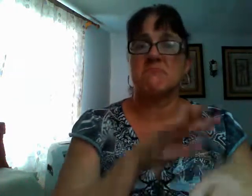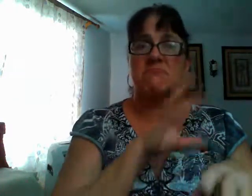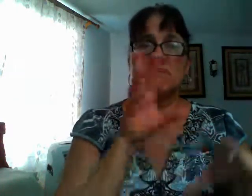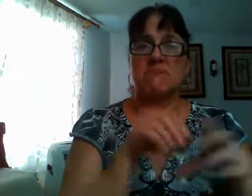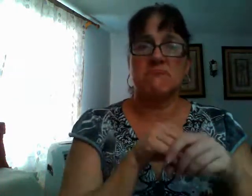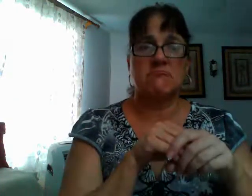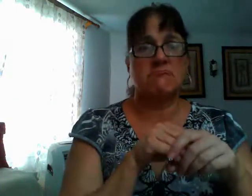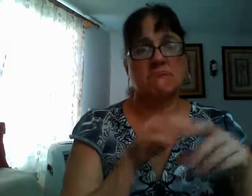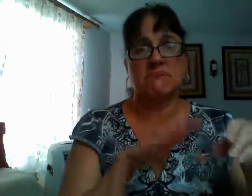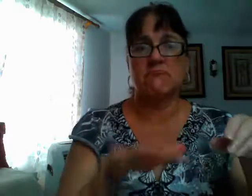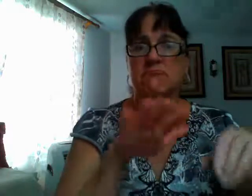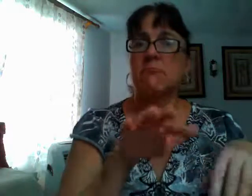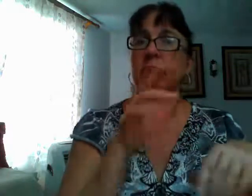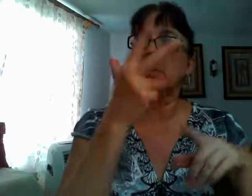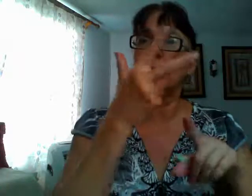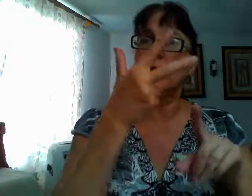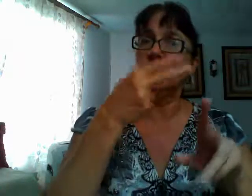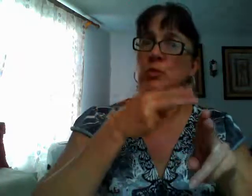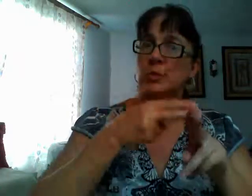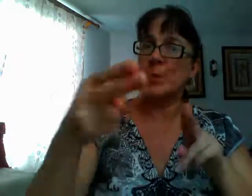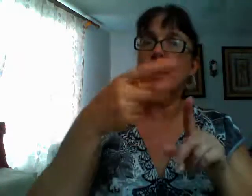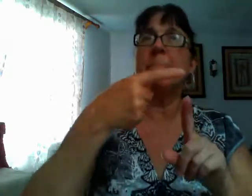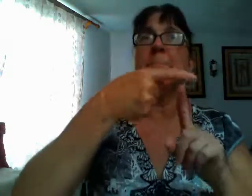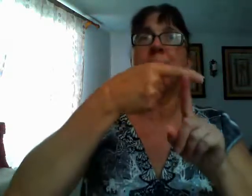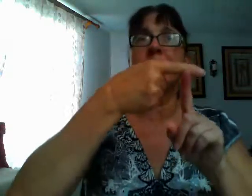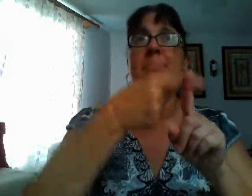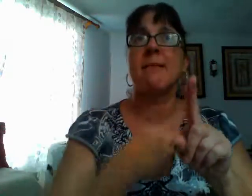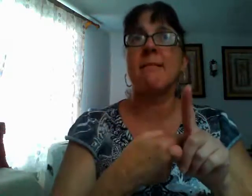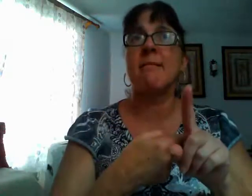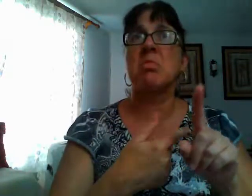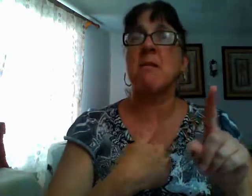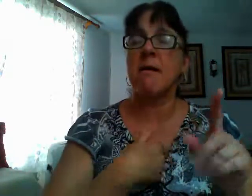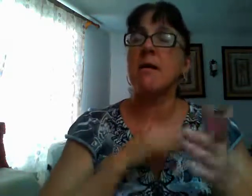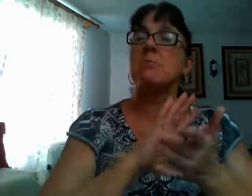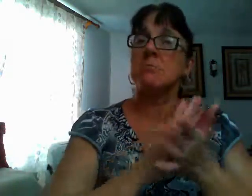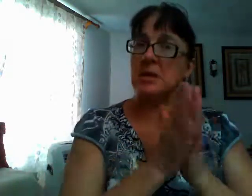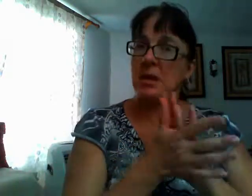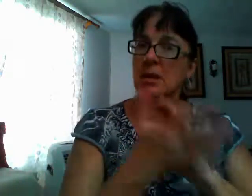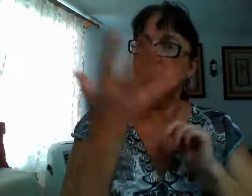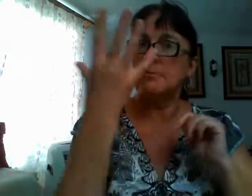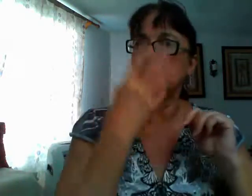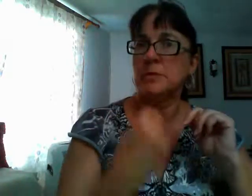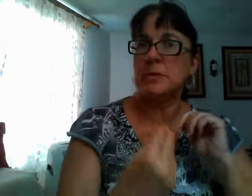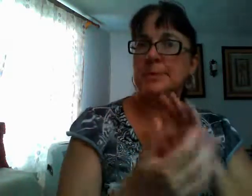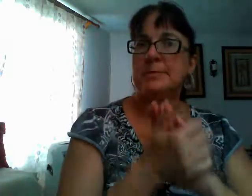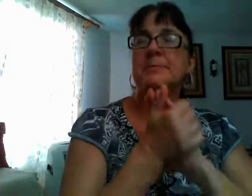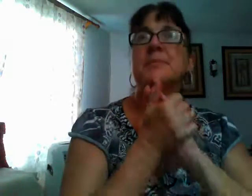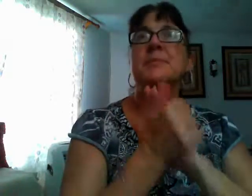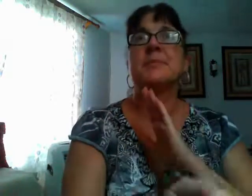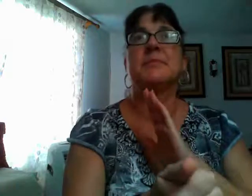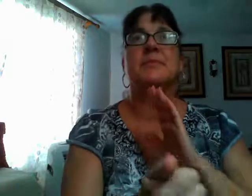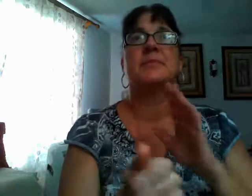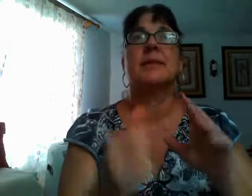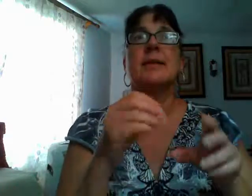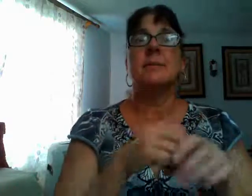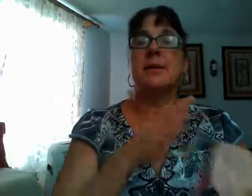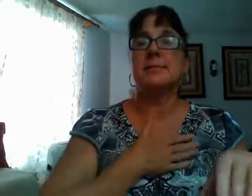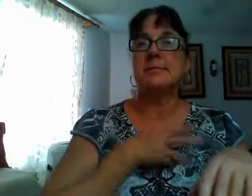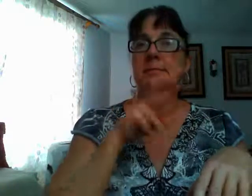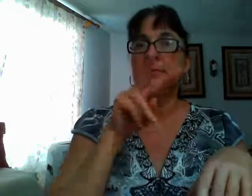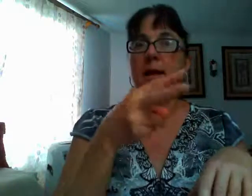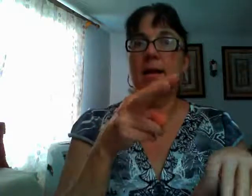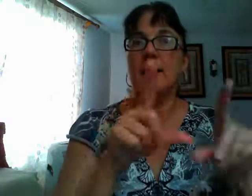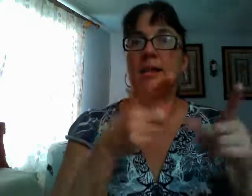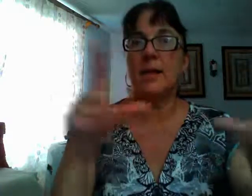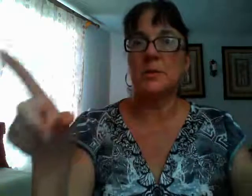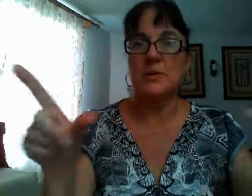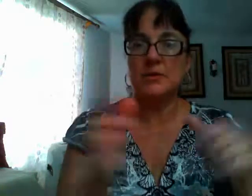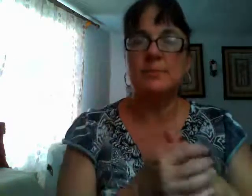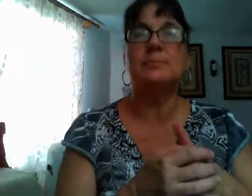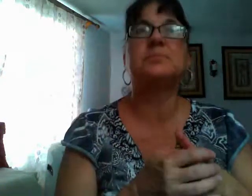Within 3 short months, I became pretty proficient in my second language.